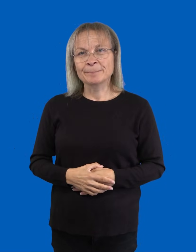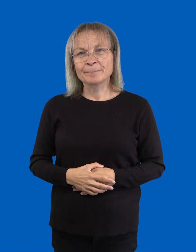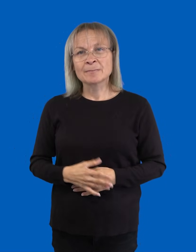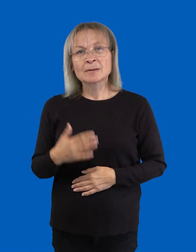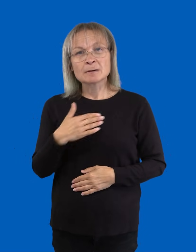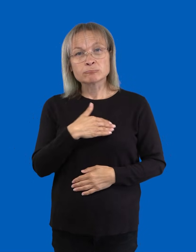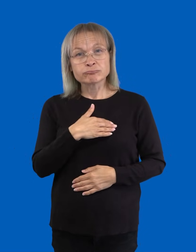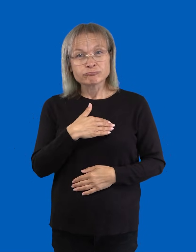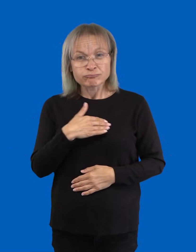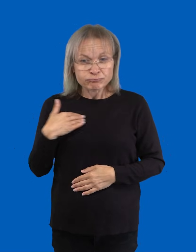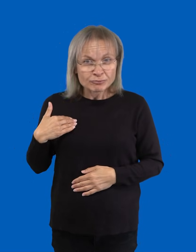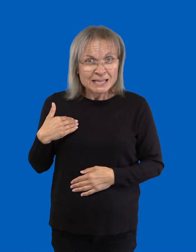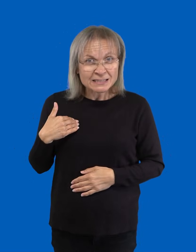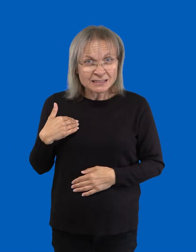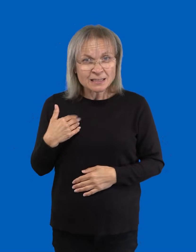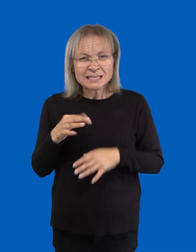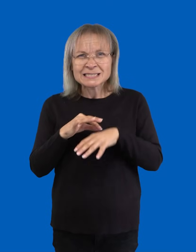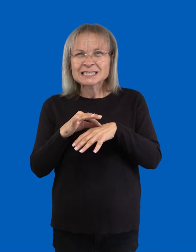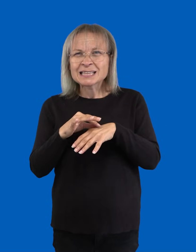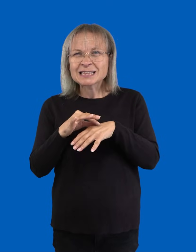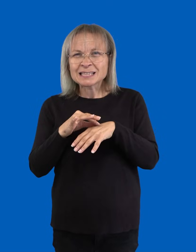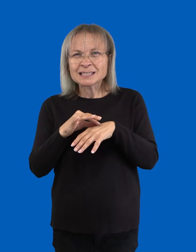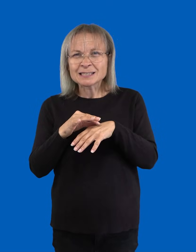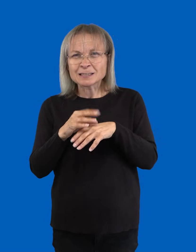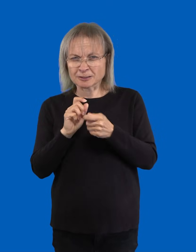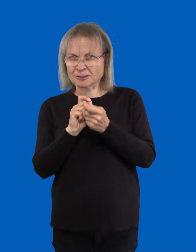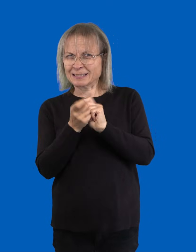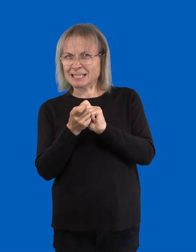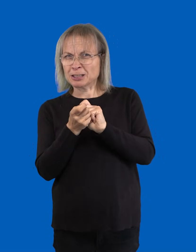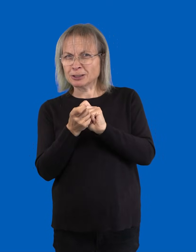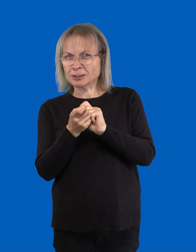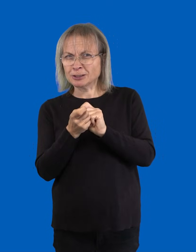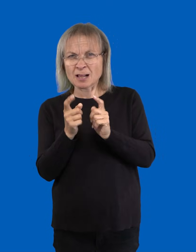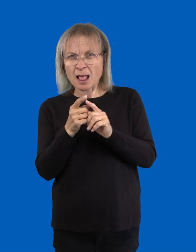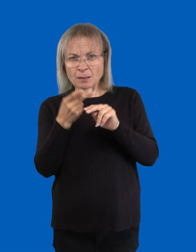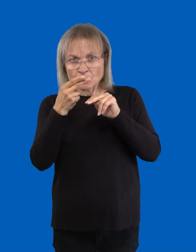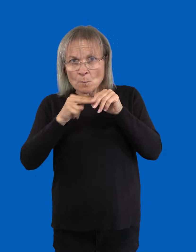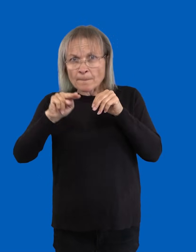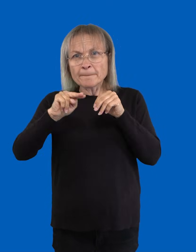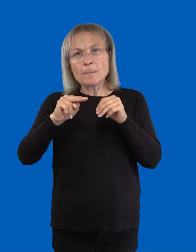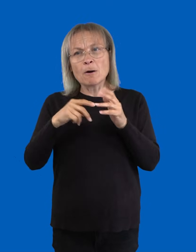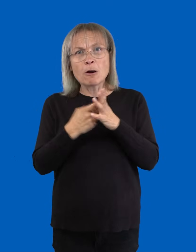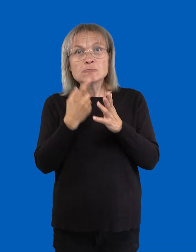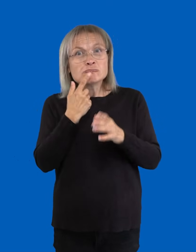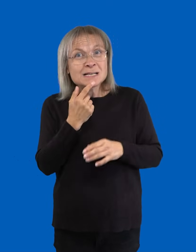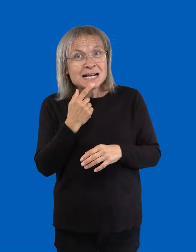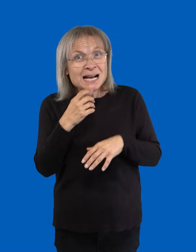a change in the skin of your breast, such as dimpling or redness